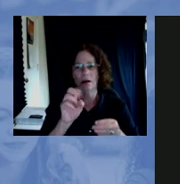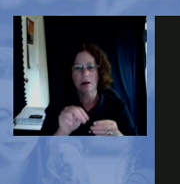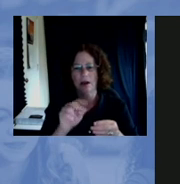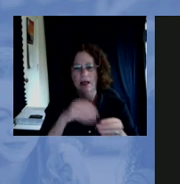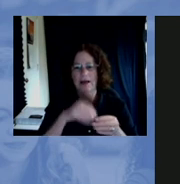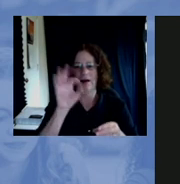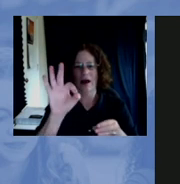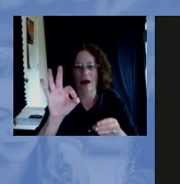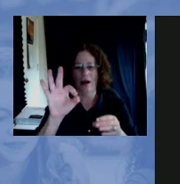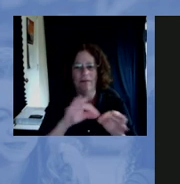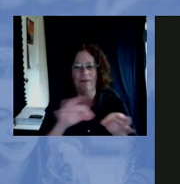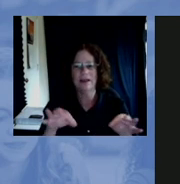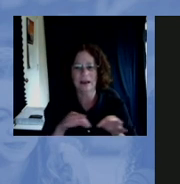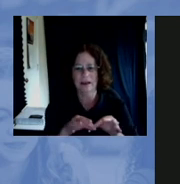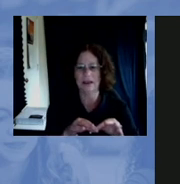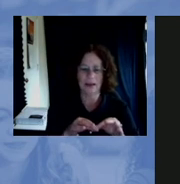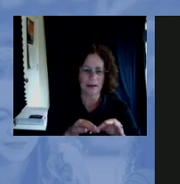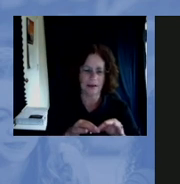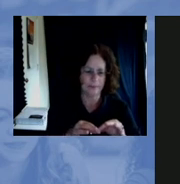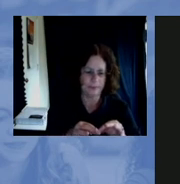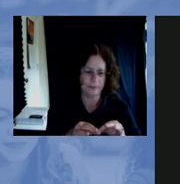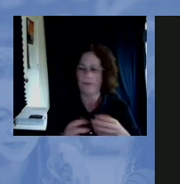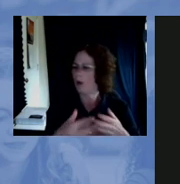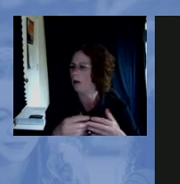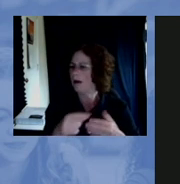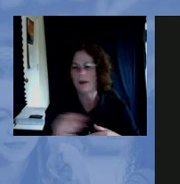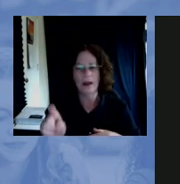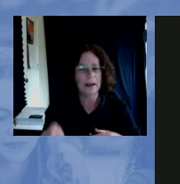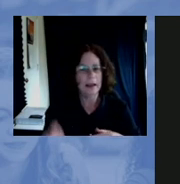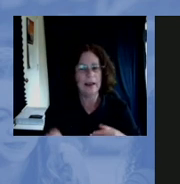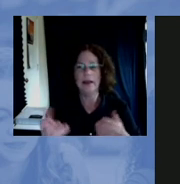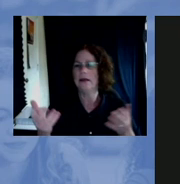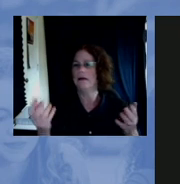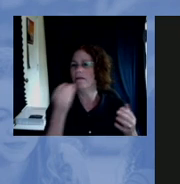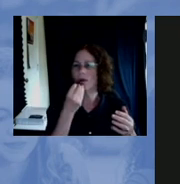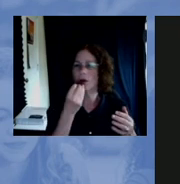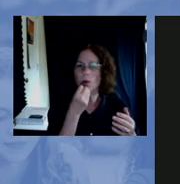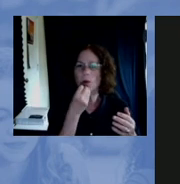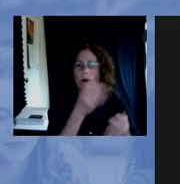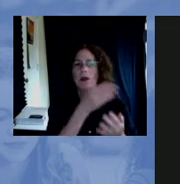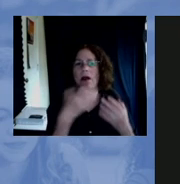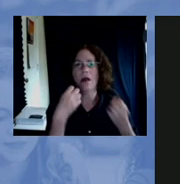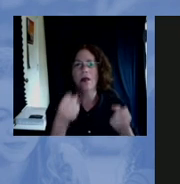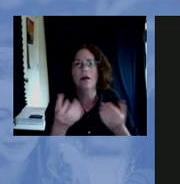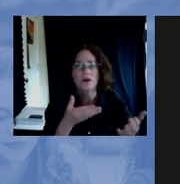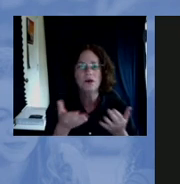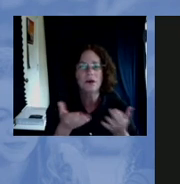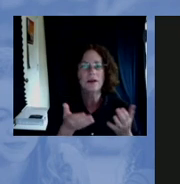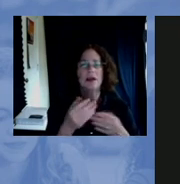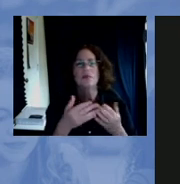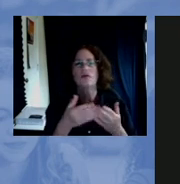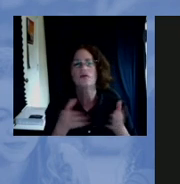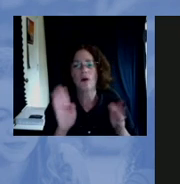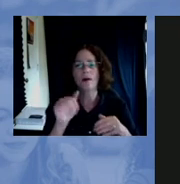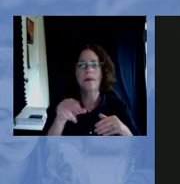WHATEVER OUR STUDENTS NEED, WHETHER IT IS FOOD, HEALTH SERVICES, BROADBAND CLOTHING,